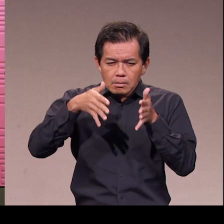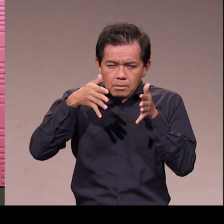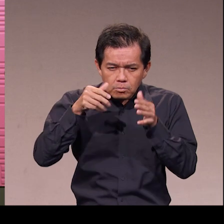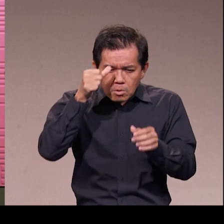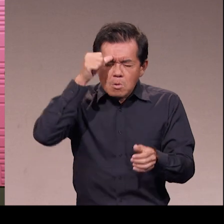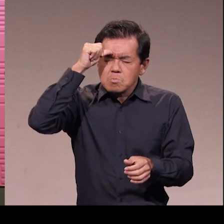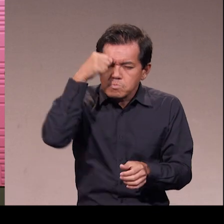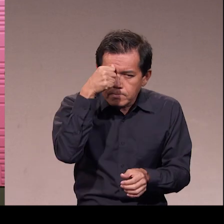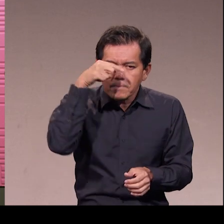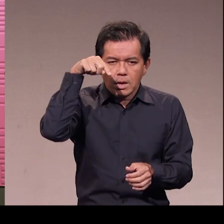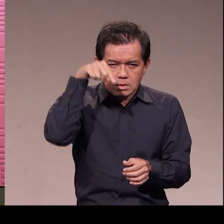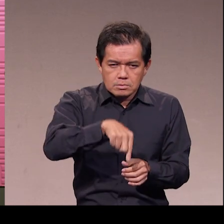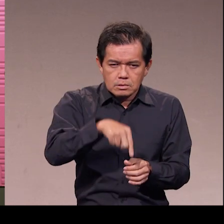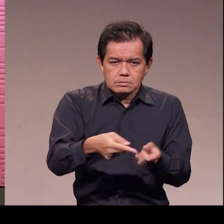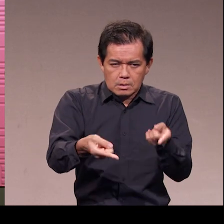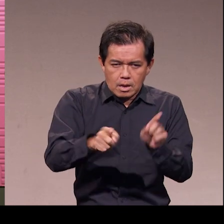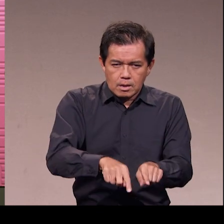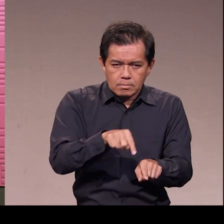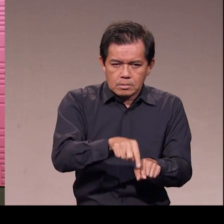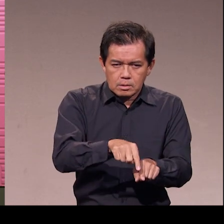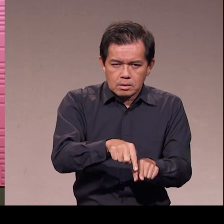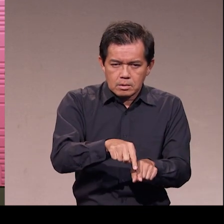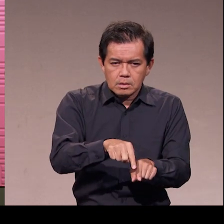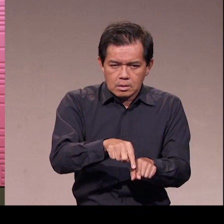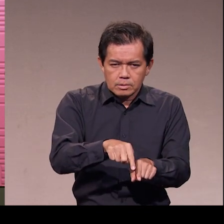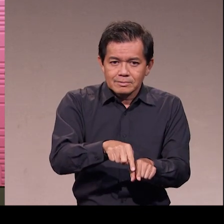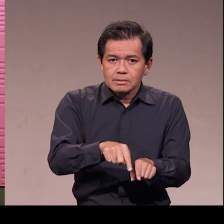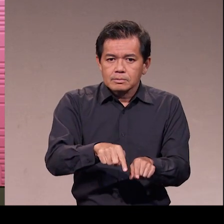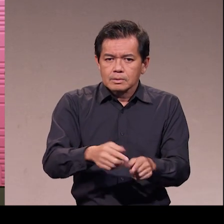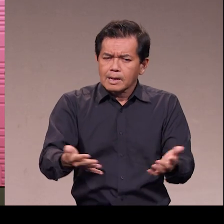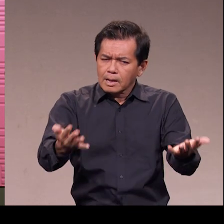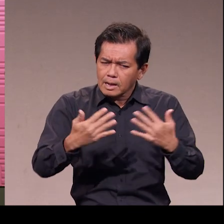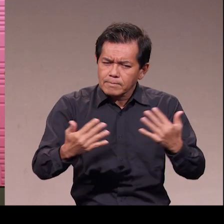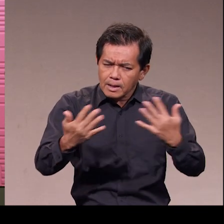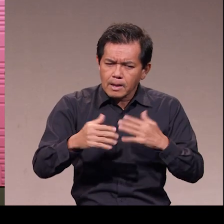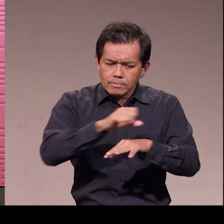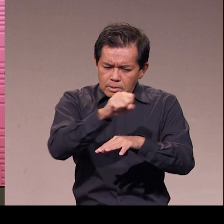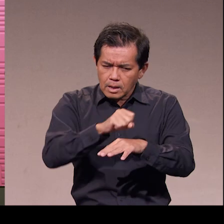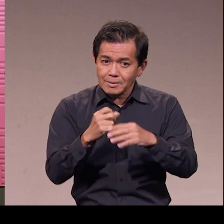us Singaporeans unite as one united people, regardless of race, language